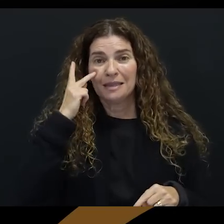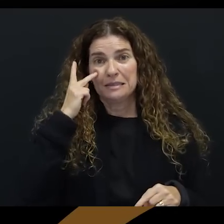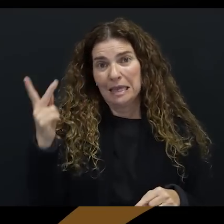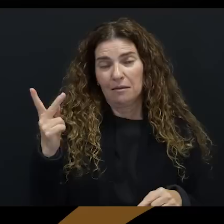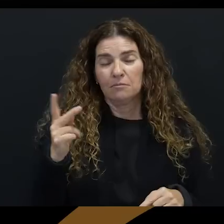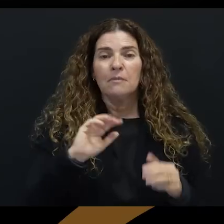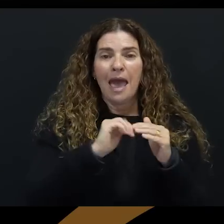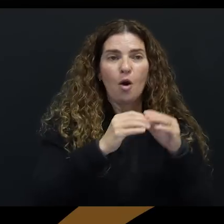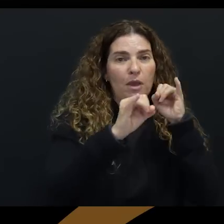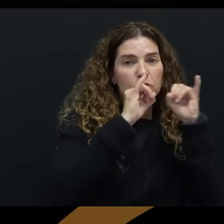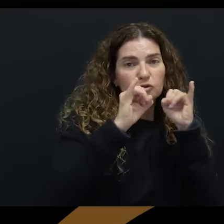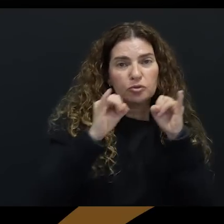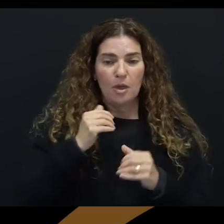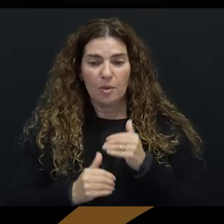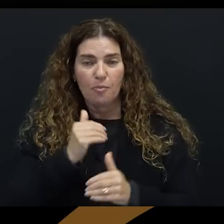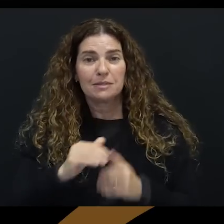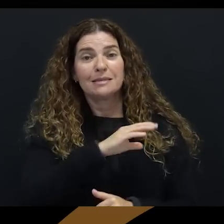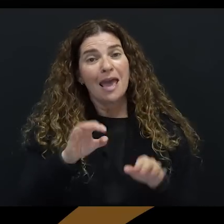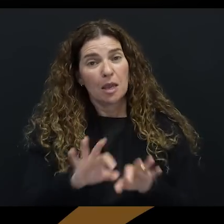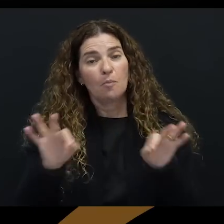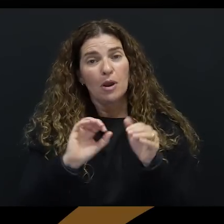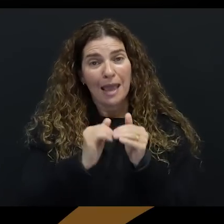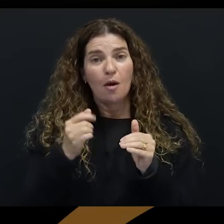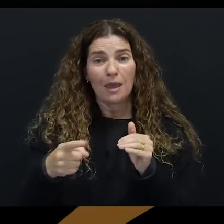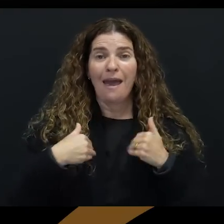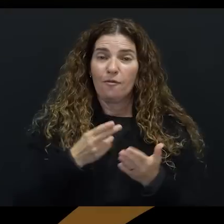as well as the importance of authentic representation.